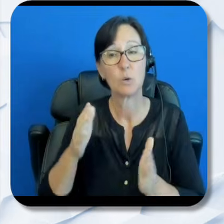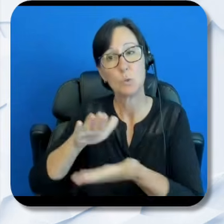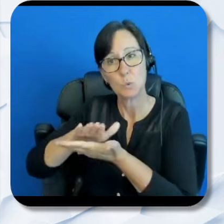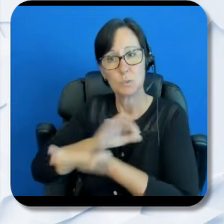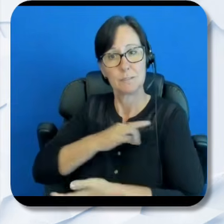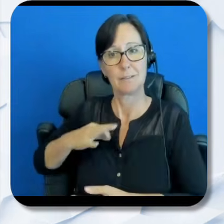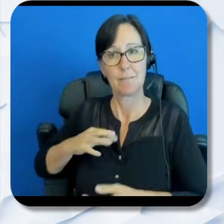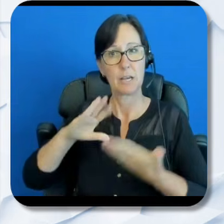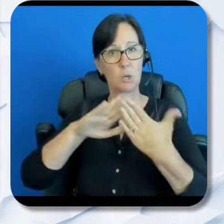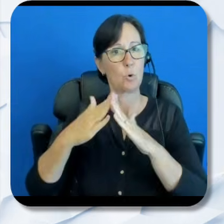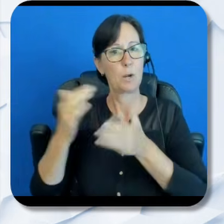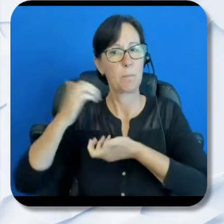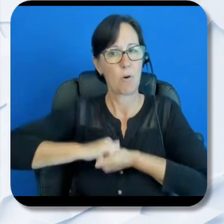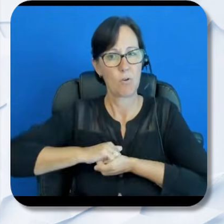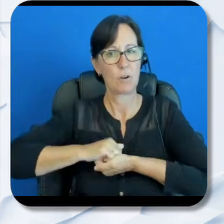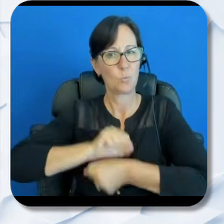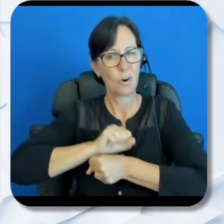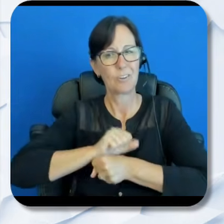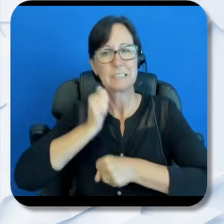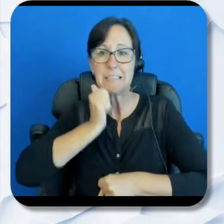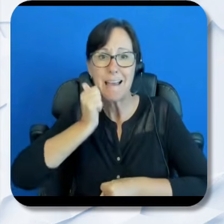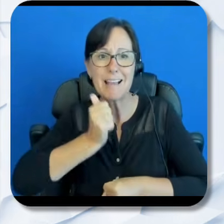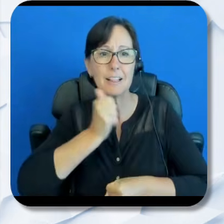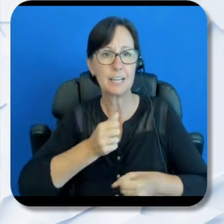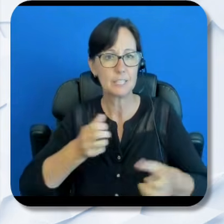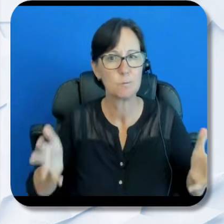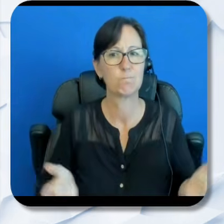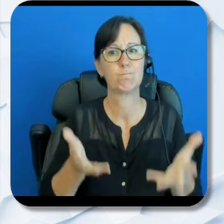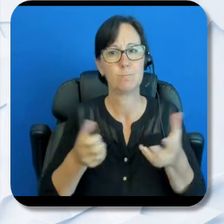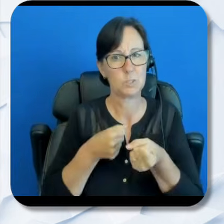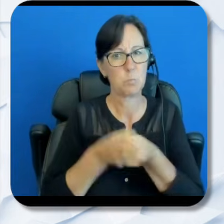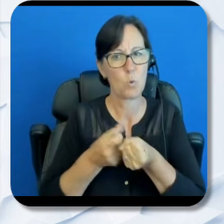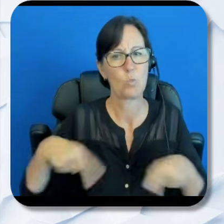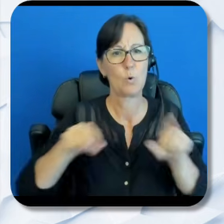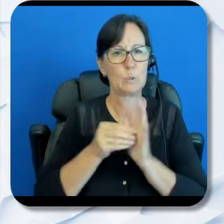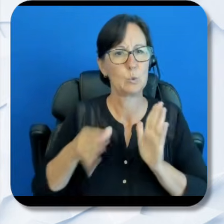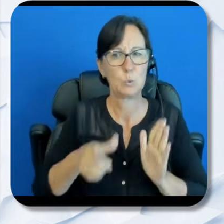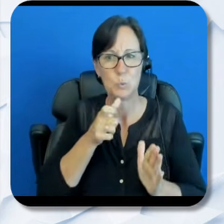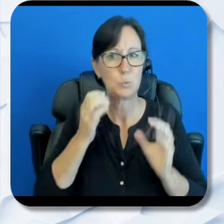partners who work every day to support students experiencing homelessness.